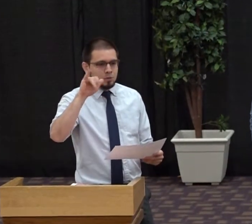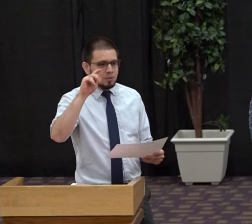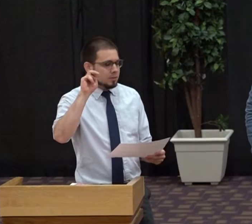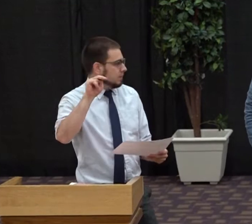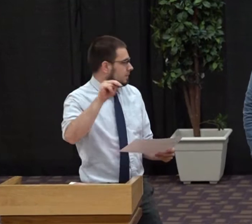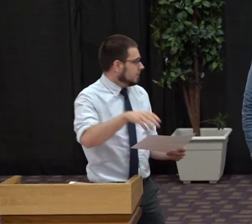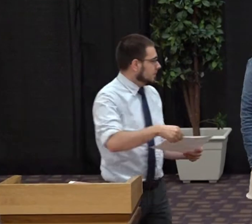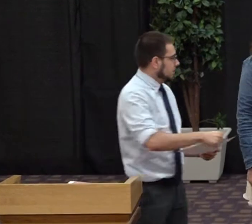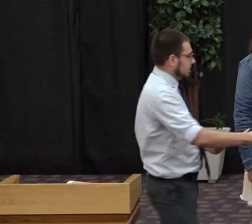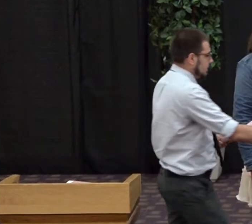Malaika Drayton.